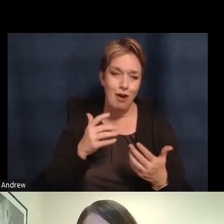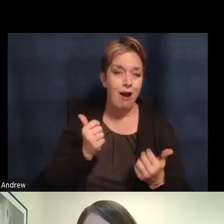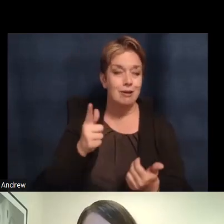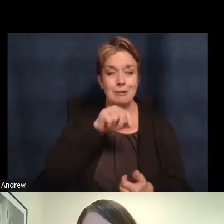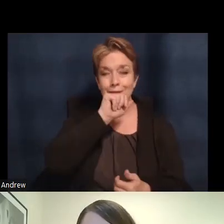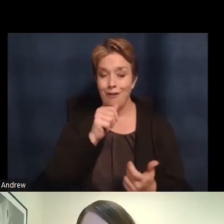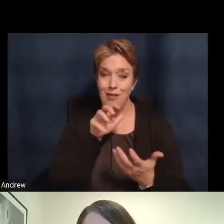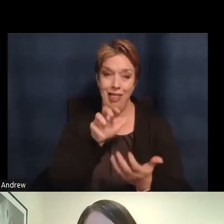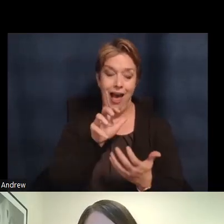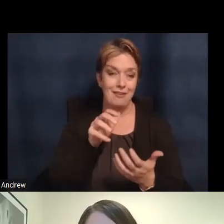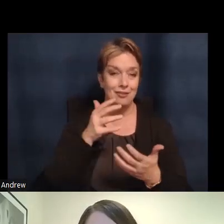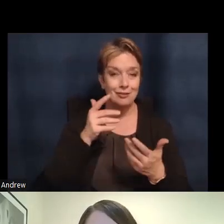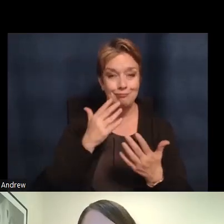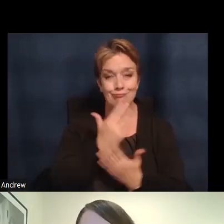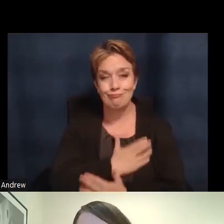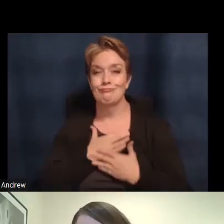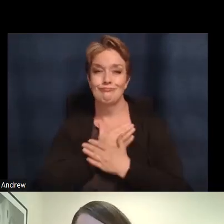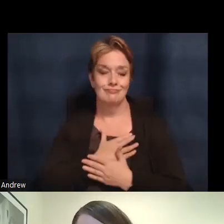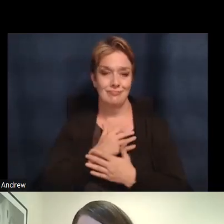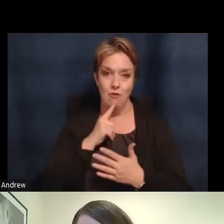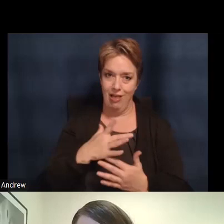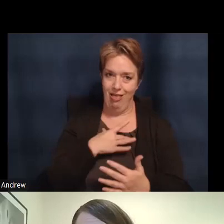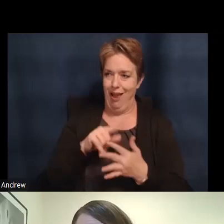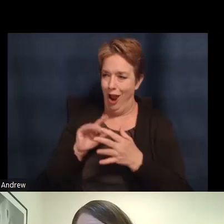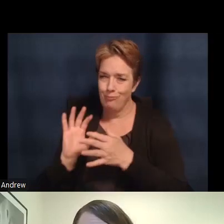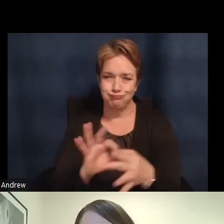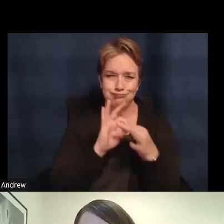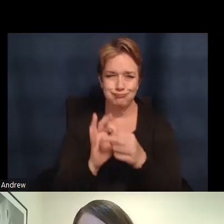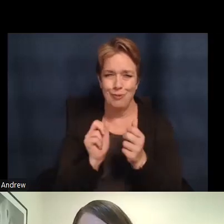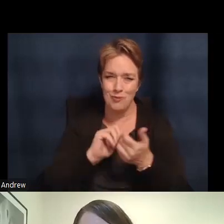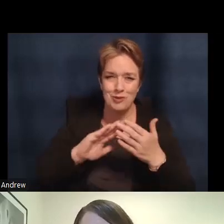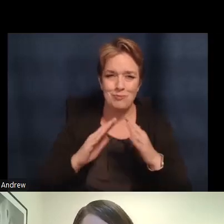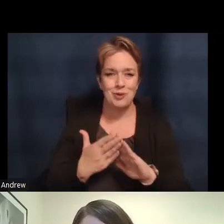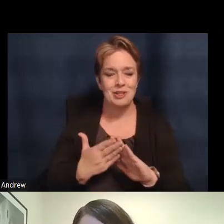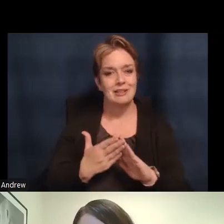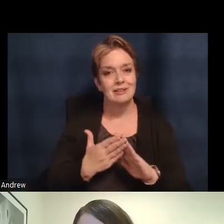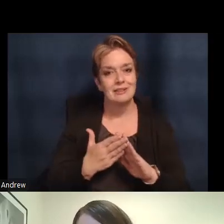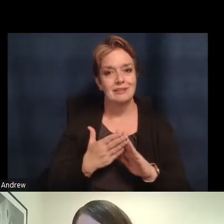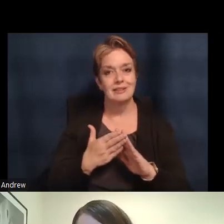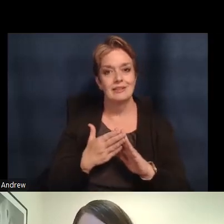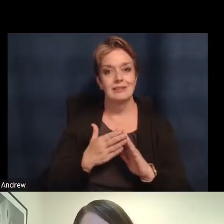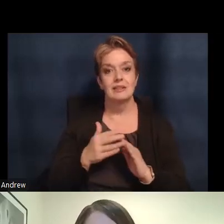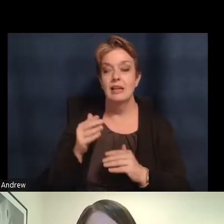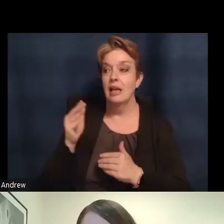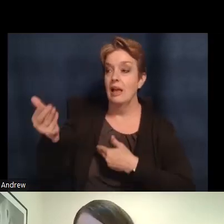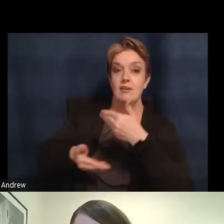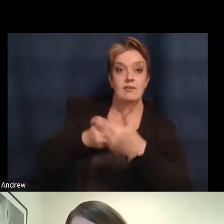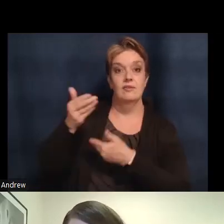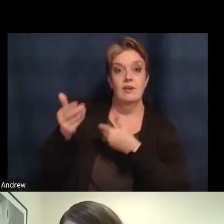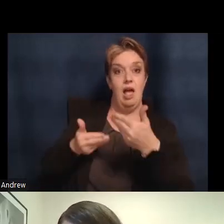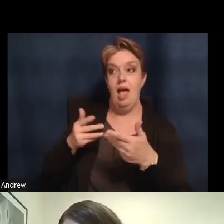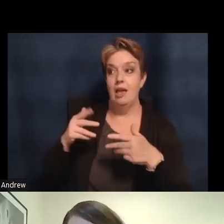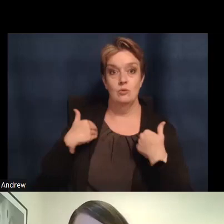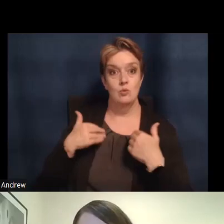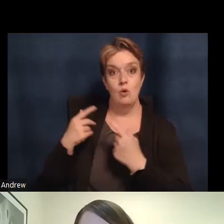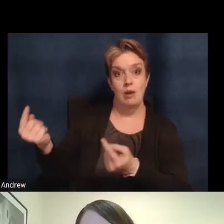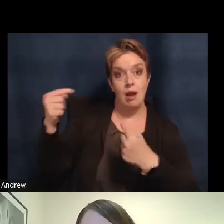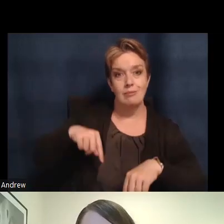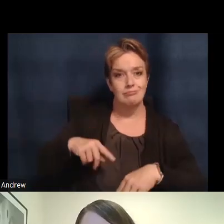And she really enjoyed connecting with her community, so it wasn't unusual to have some youth over the house for her.